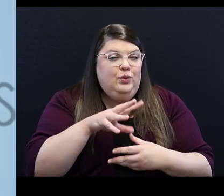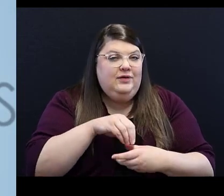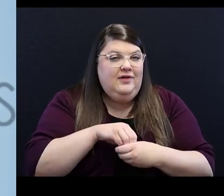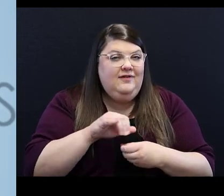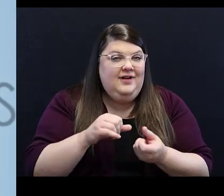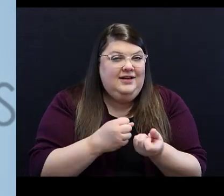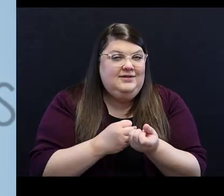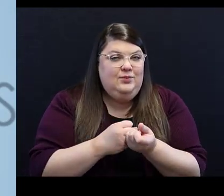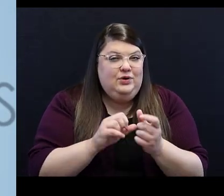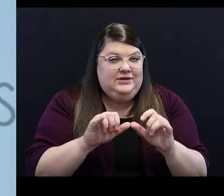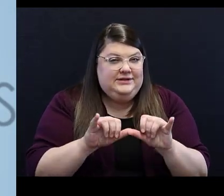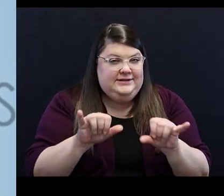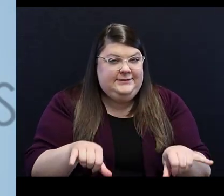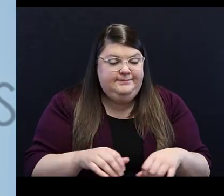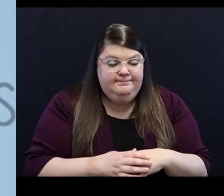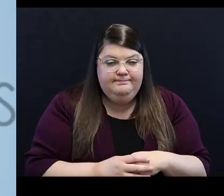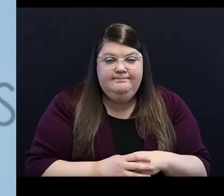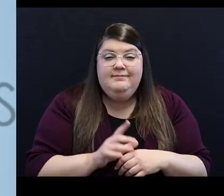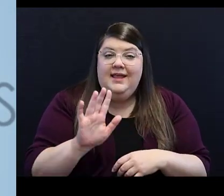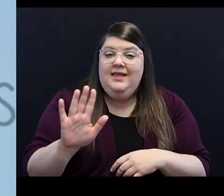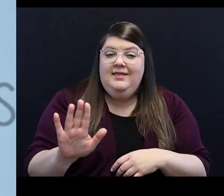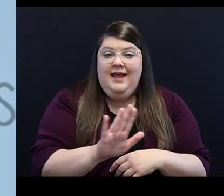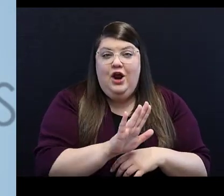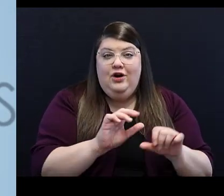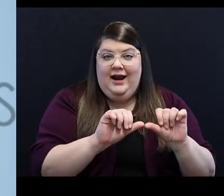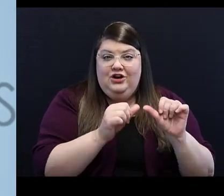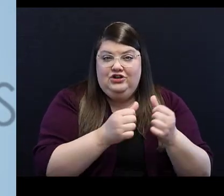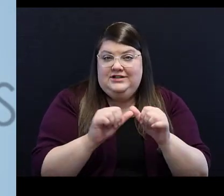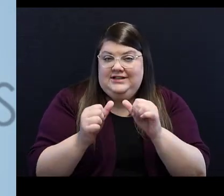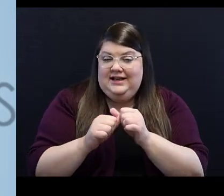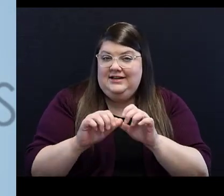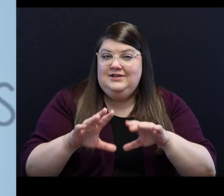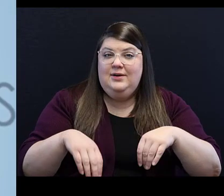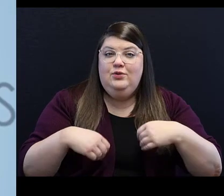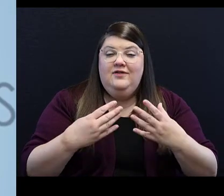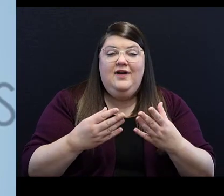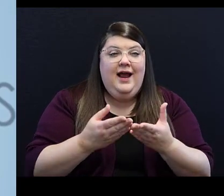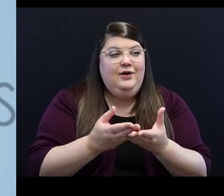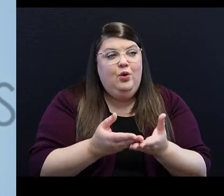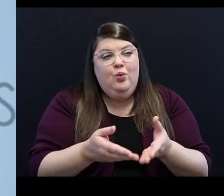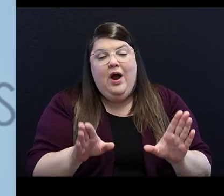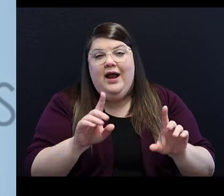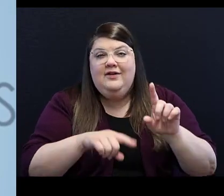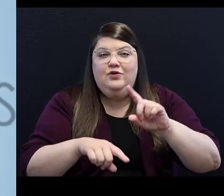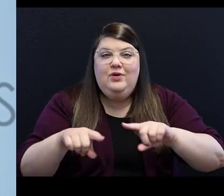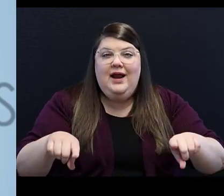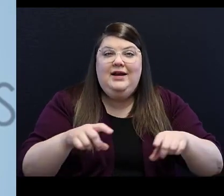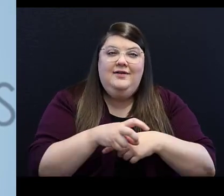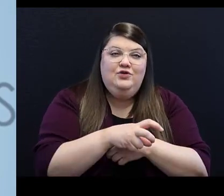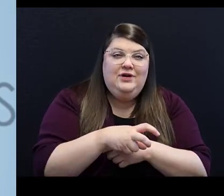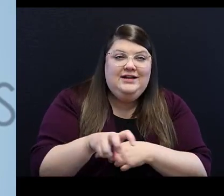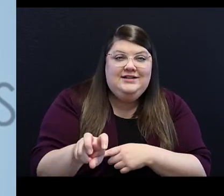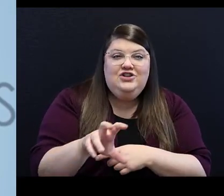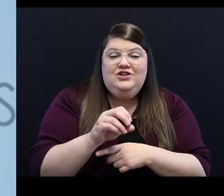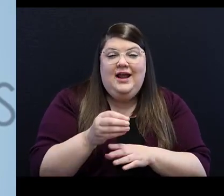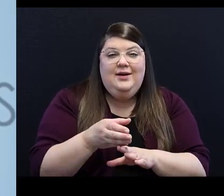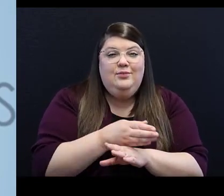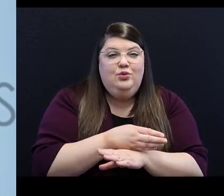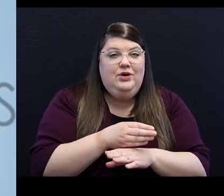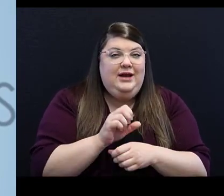VR agencies, for example, provide a wide variety of transition and pre-employment transition